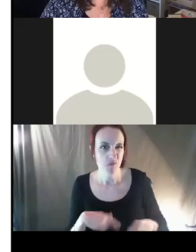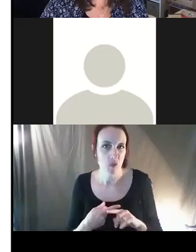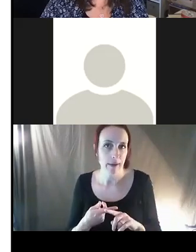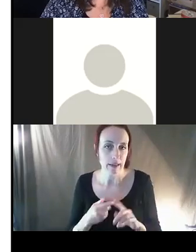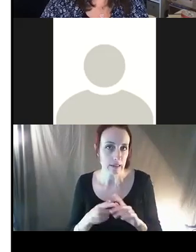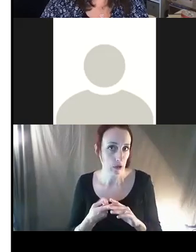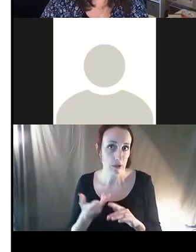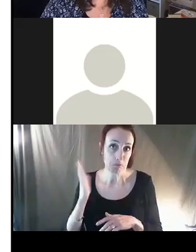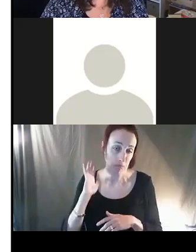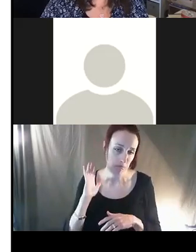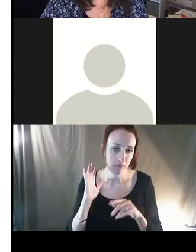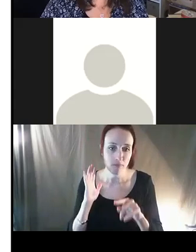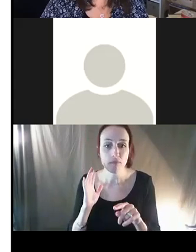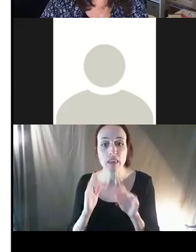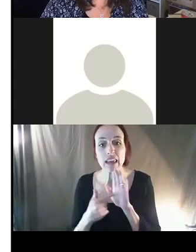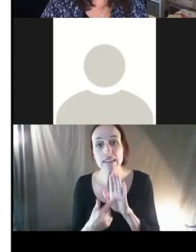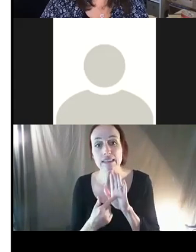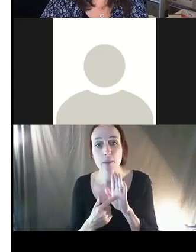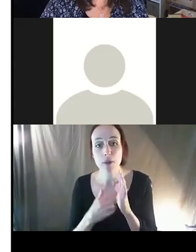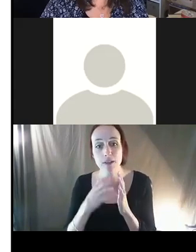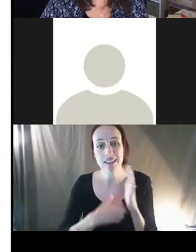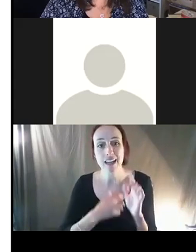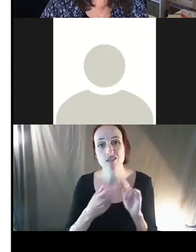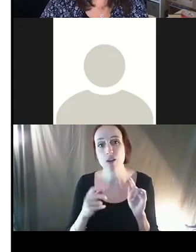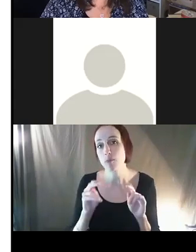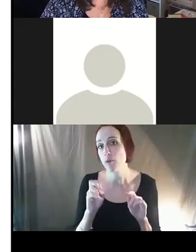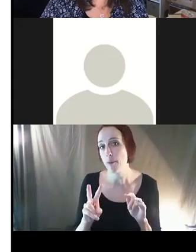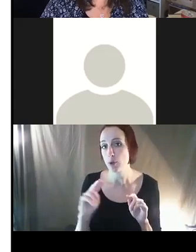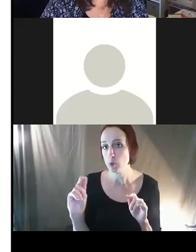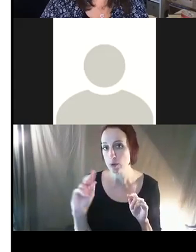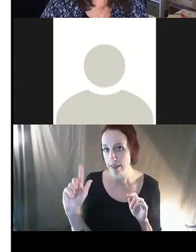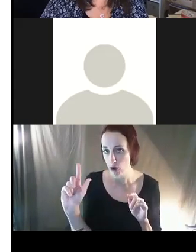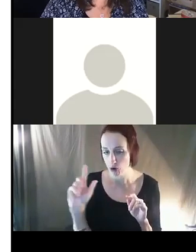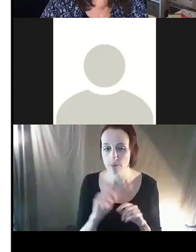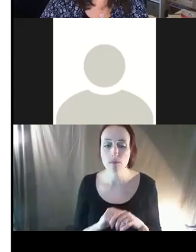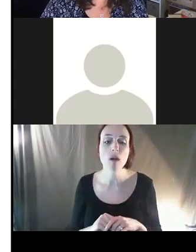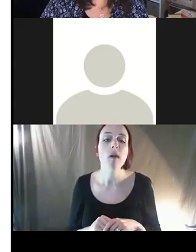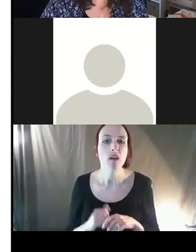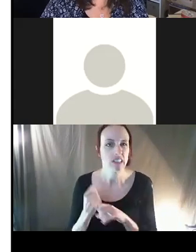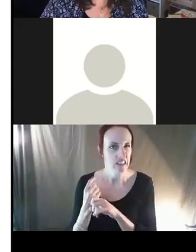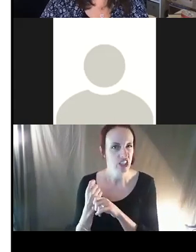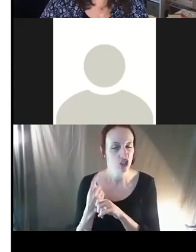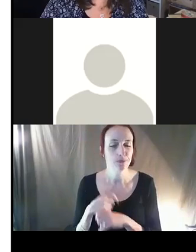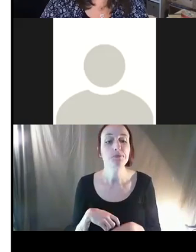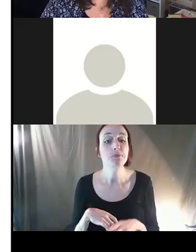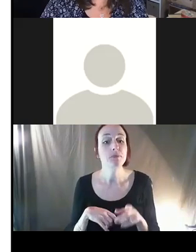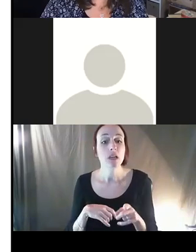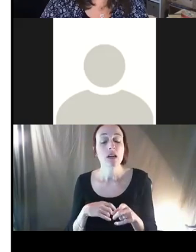simple of text written from our November newsletter last year. This is when I used to write it and then try to